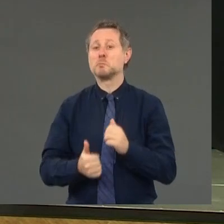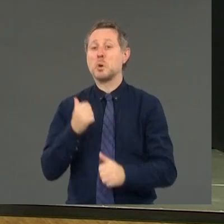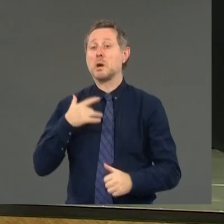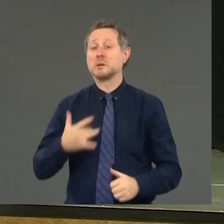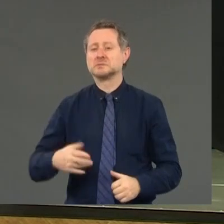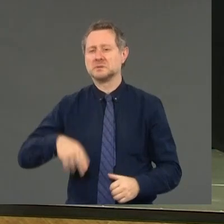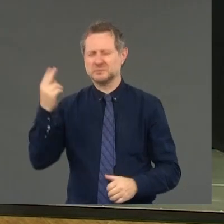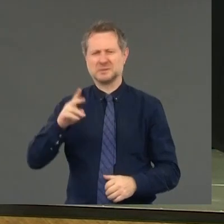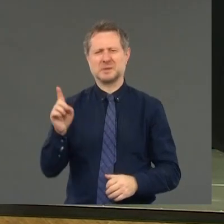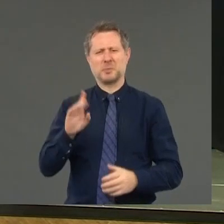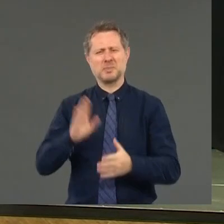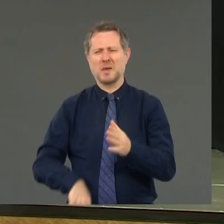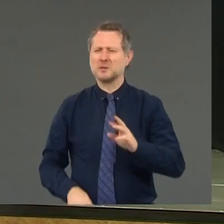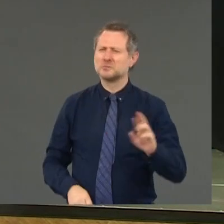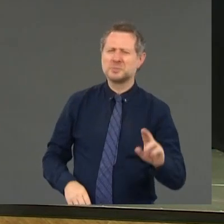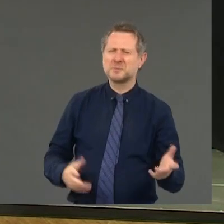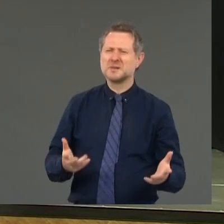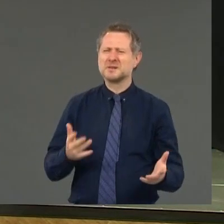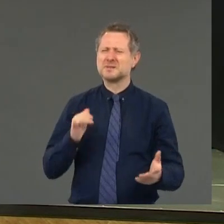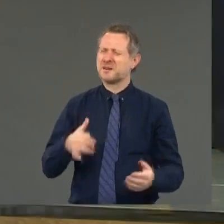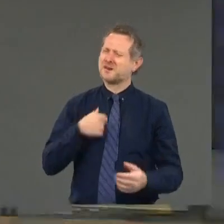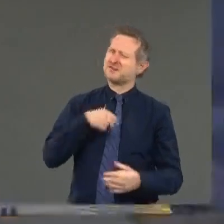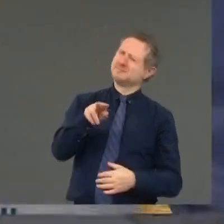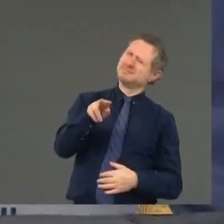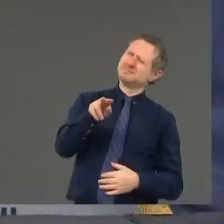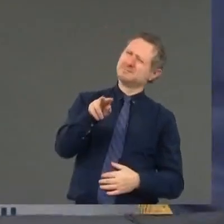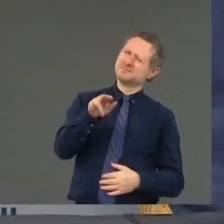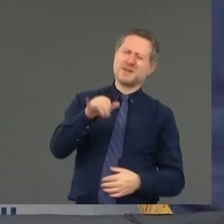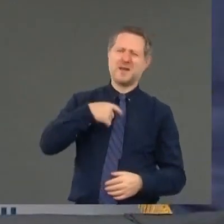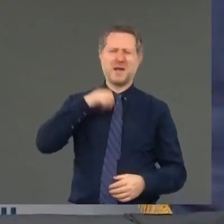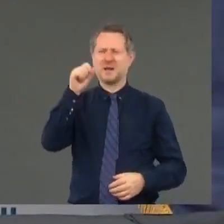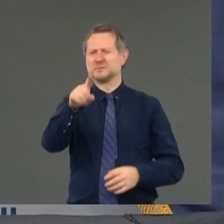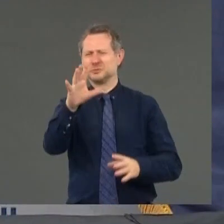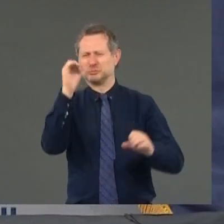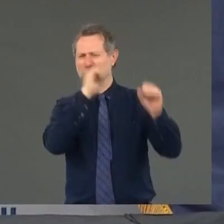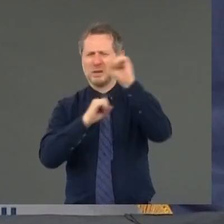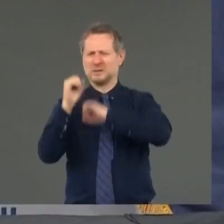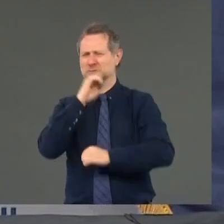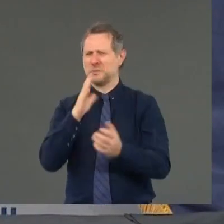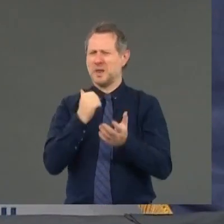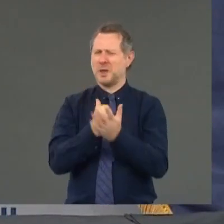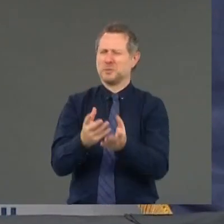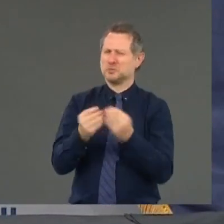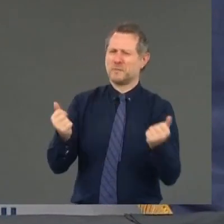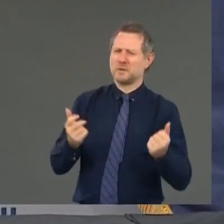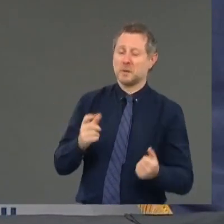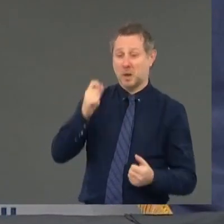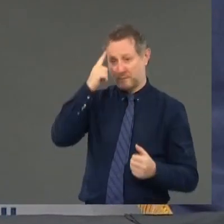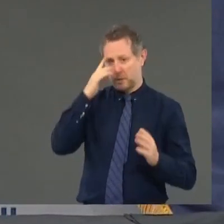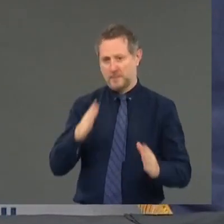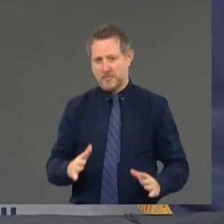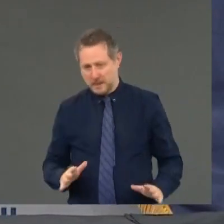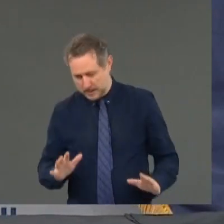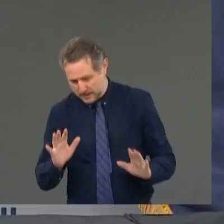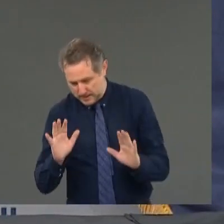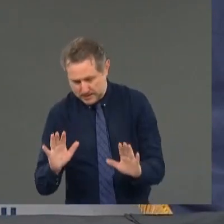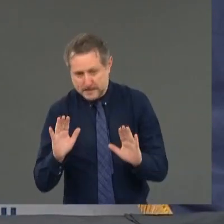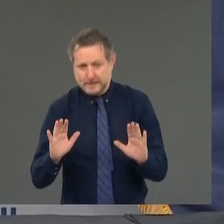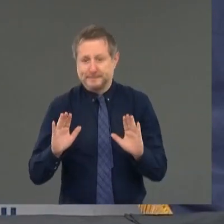VIRUS IS AFFECTING DEMOCRATS MORE THAN REPUBLICANS. THE PEOPLE WHO ARE DYING ARE MORE LIKELY TO BE DEMOCRATS THAN